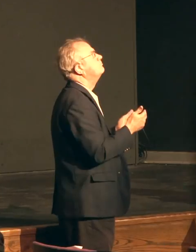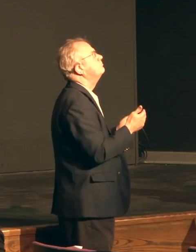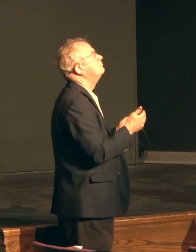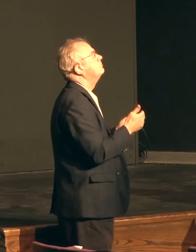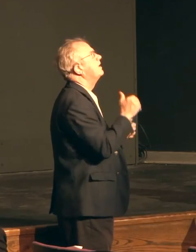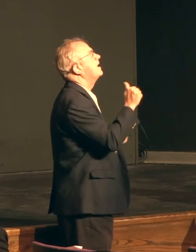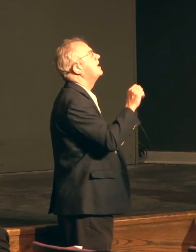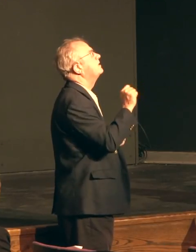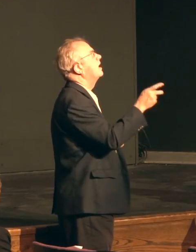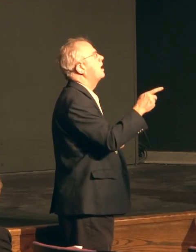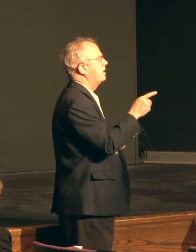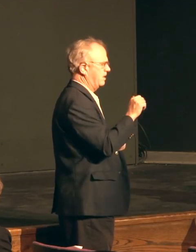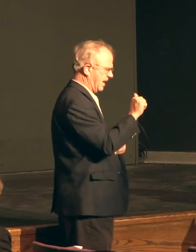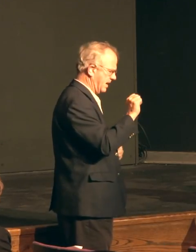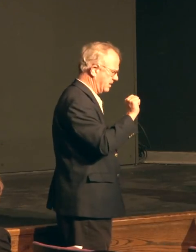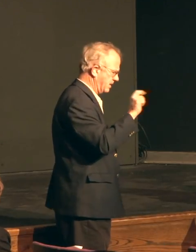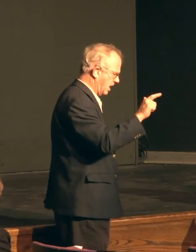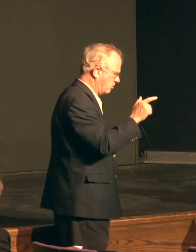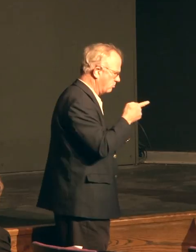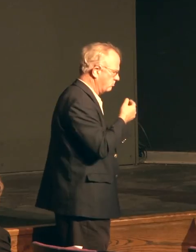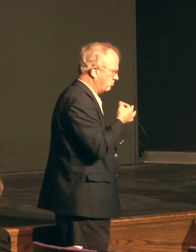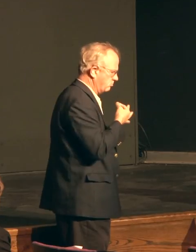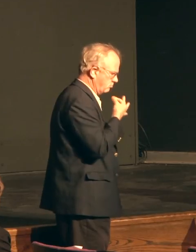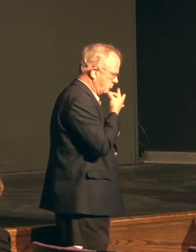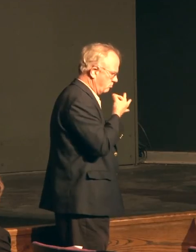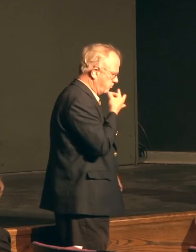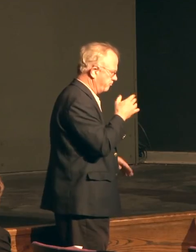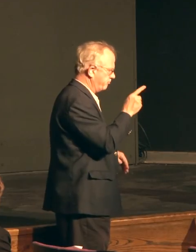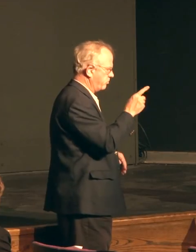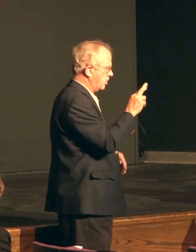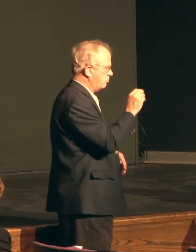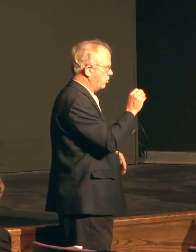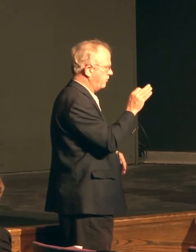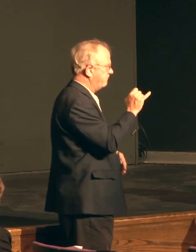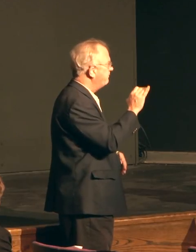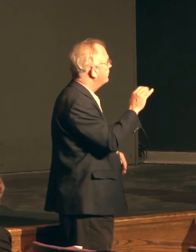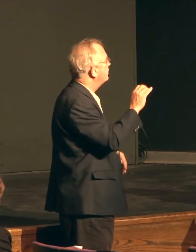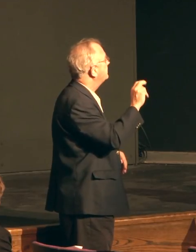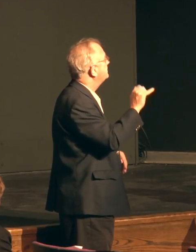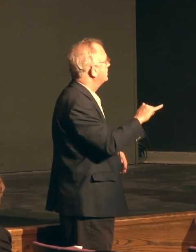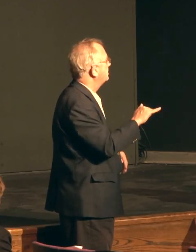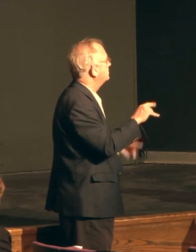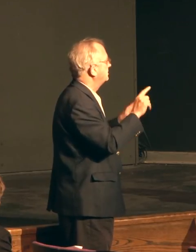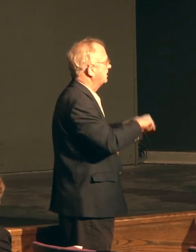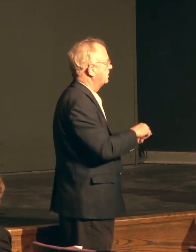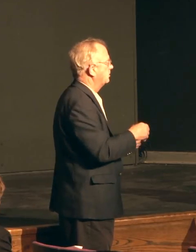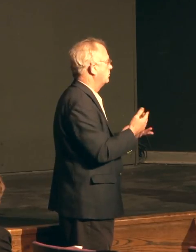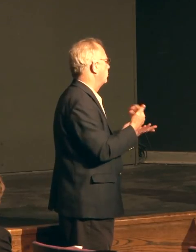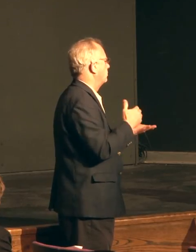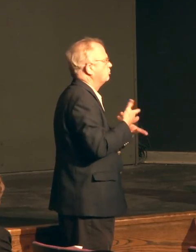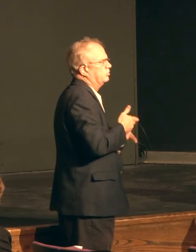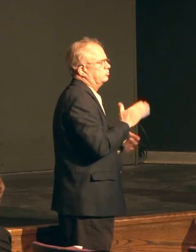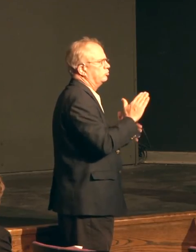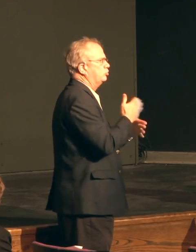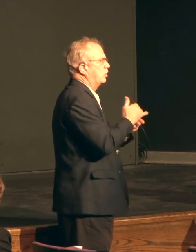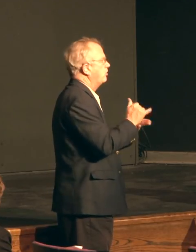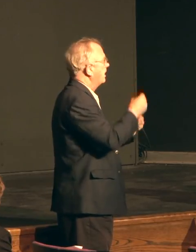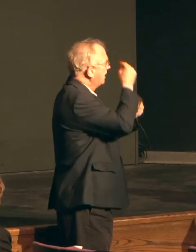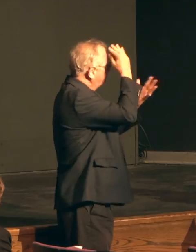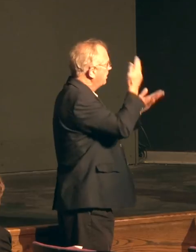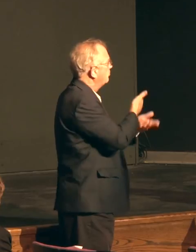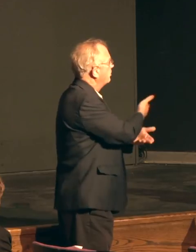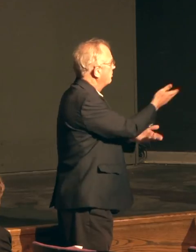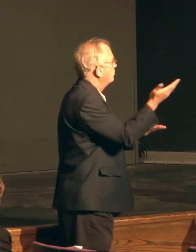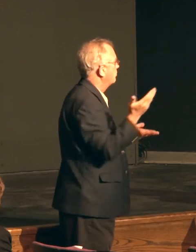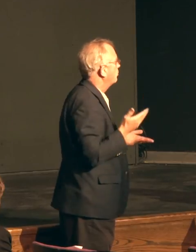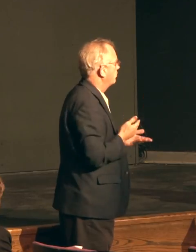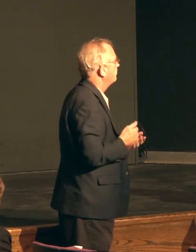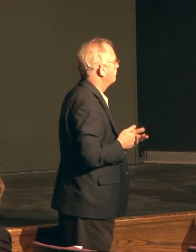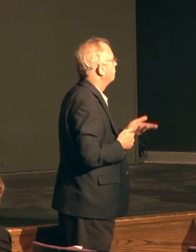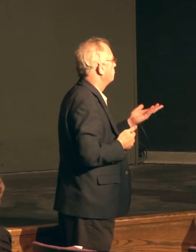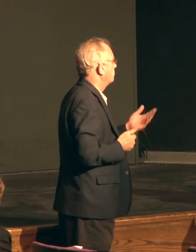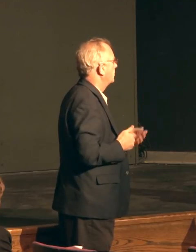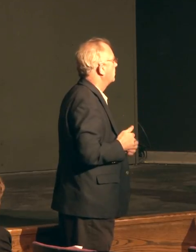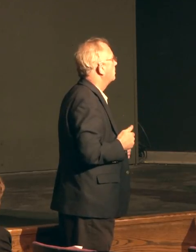and will force, will force ASL profficiency for